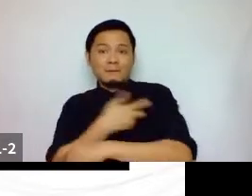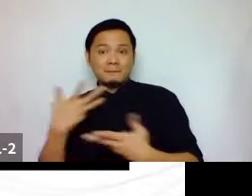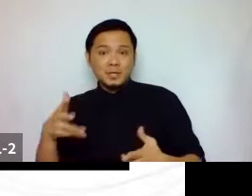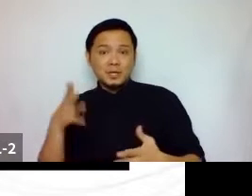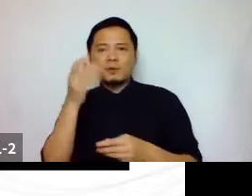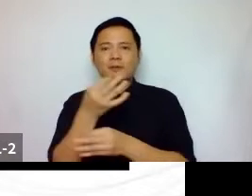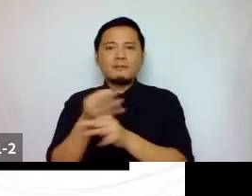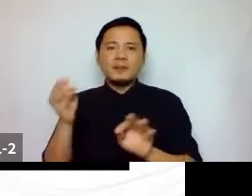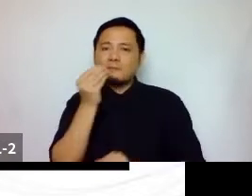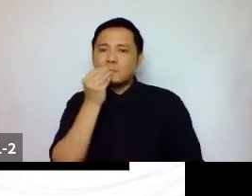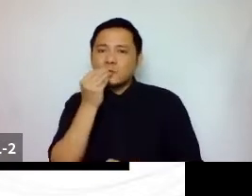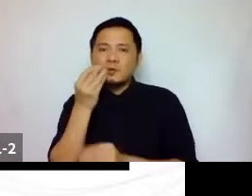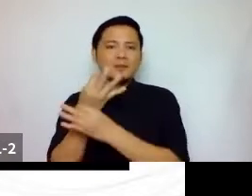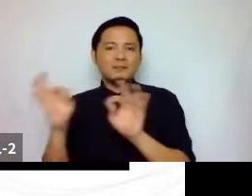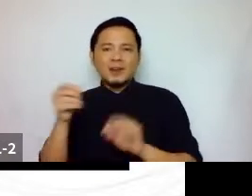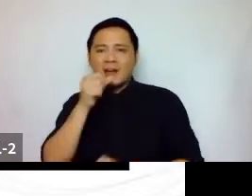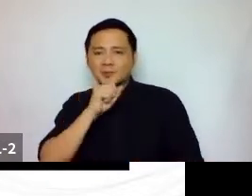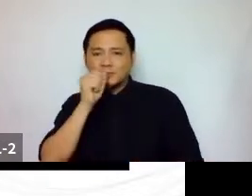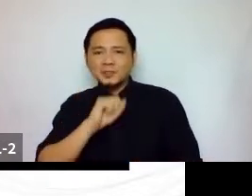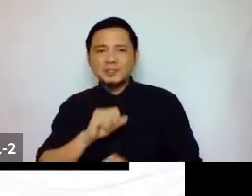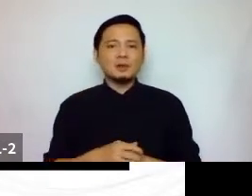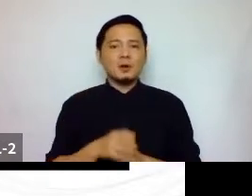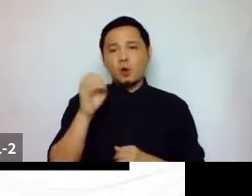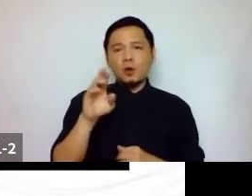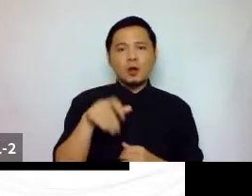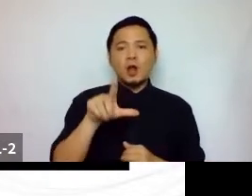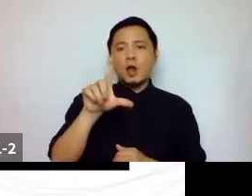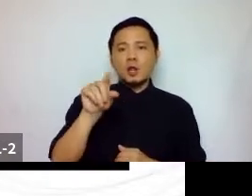We also heard of lotto for vaccinated people.